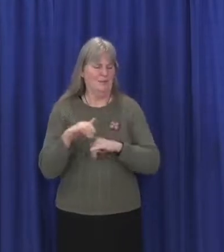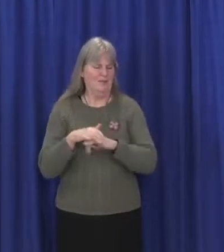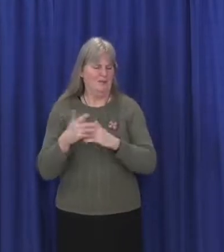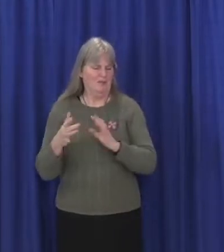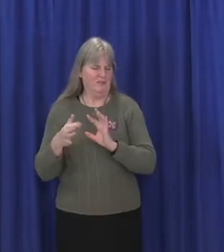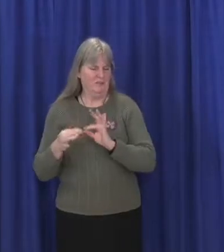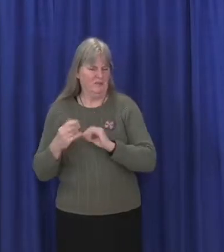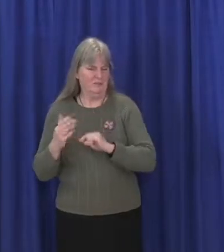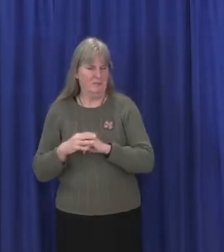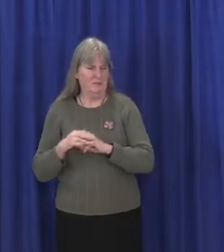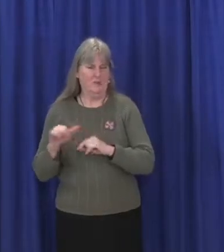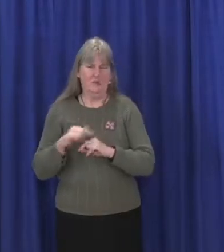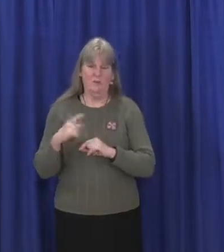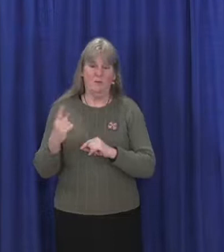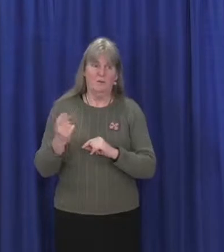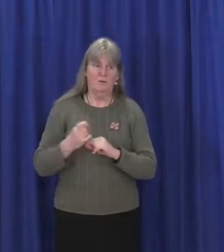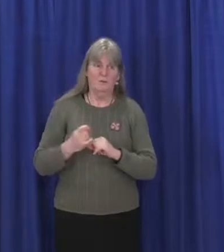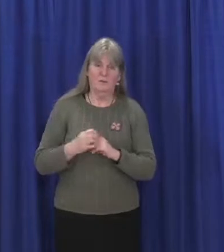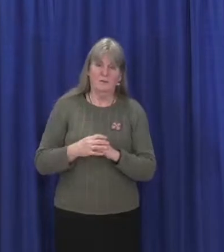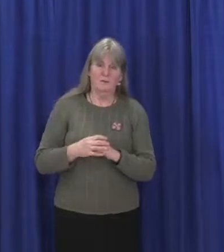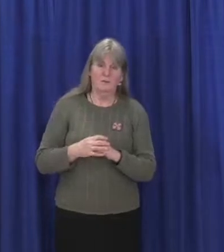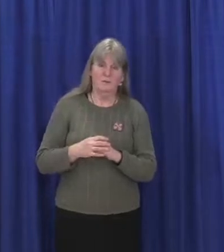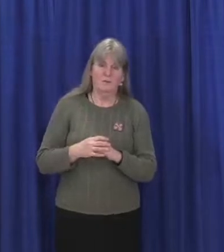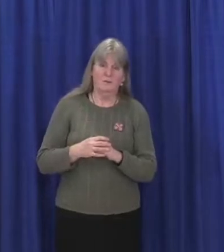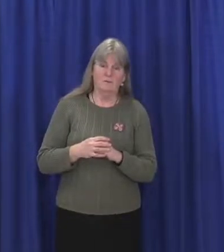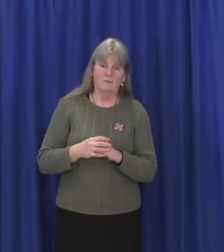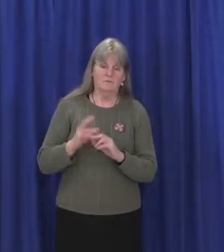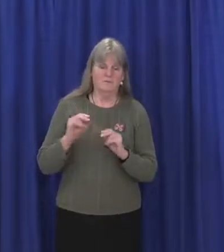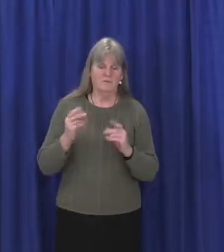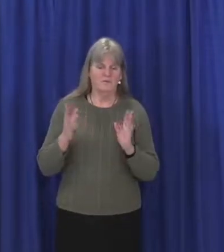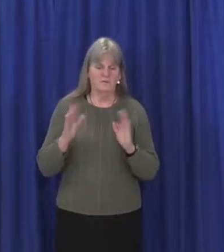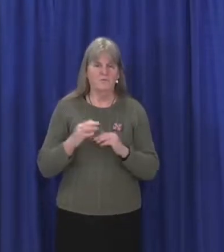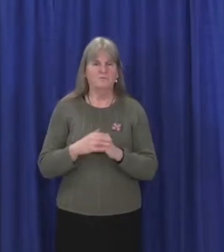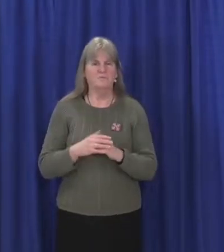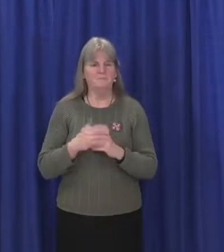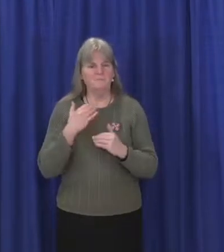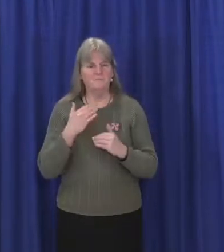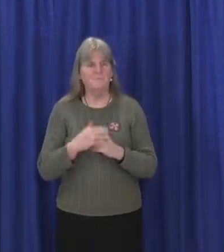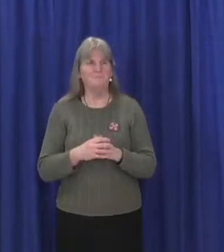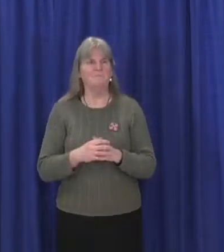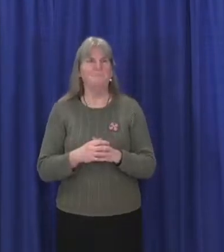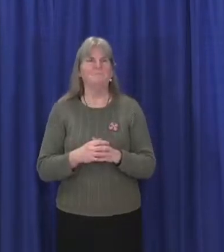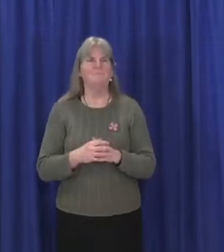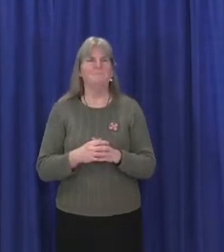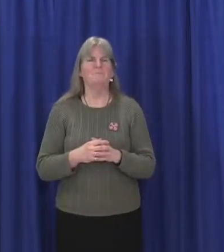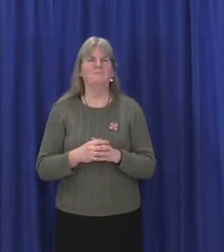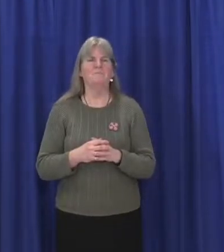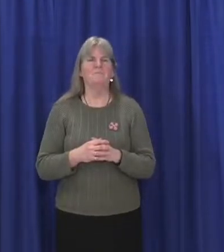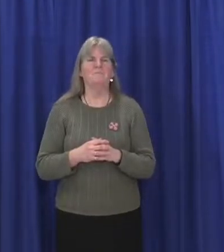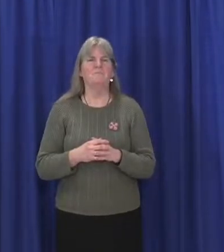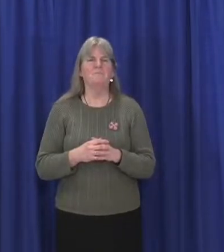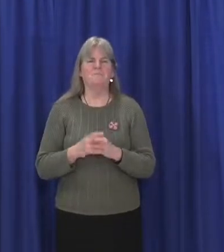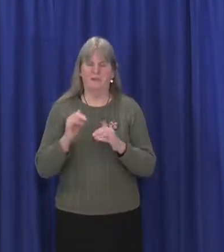a final question? Vincent: No, I'm good. Thank you, merci. Renée: Thank you. Well, that concludes our